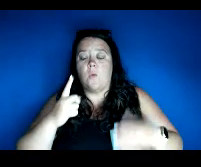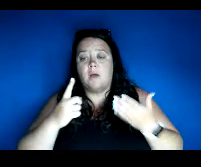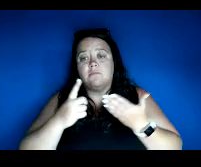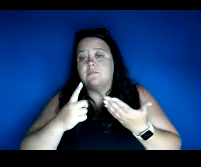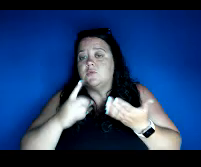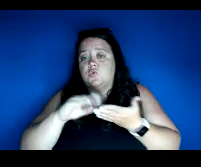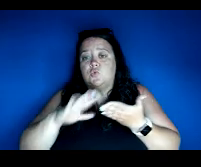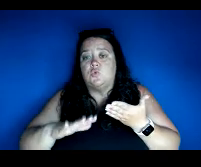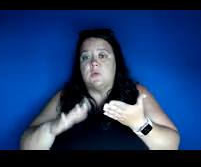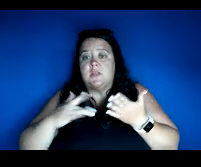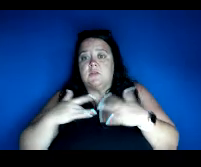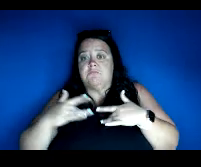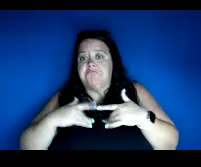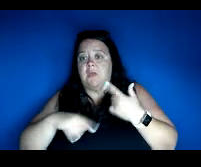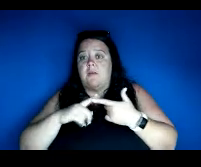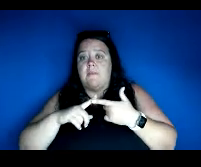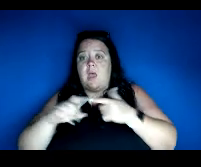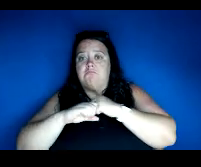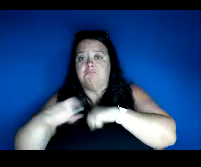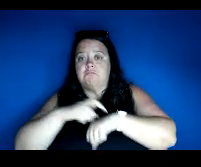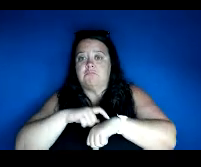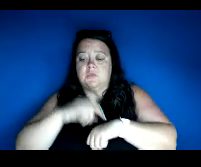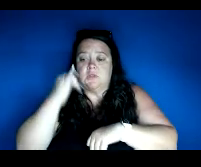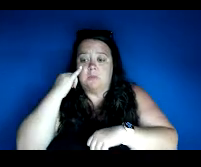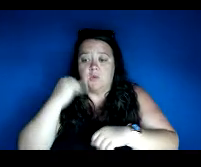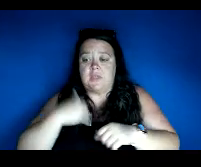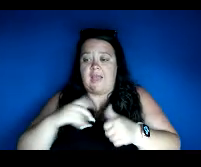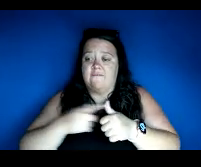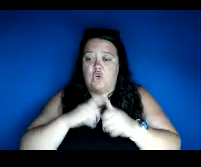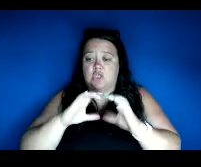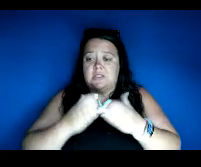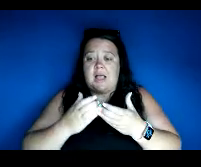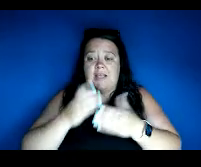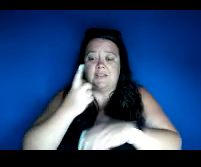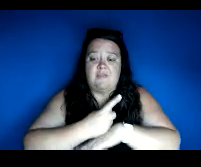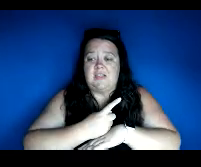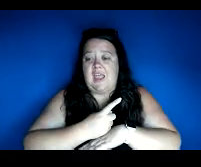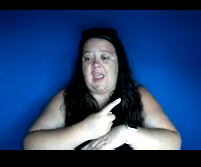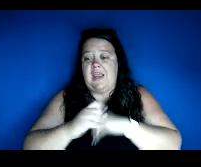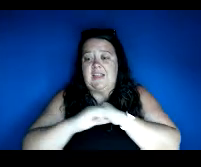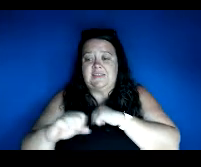you've got your first class of the day with extended time, but you've got a class right after it. So what?